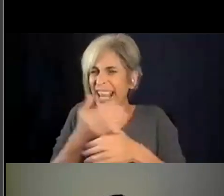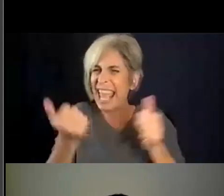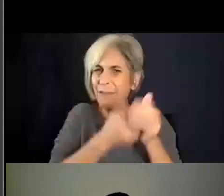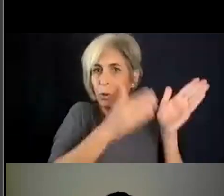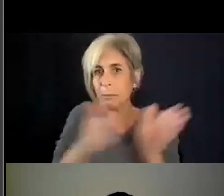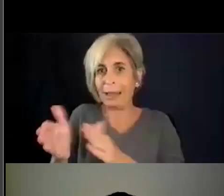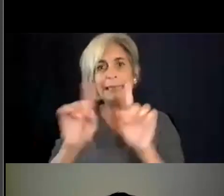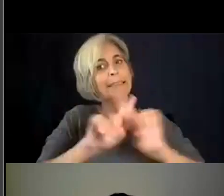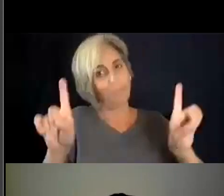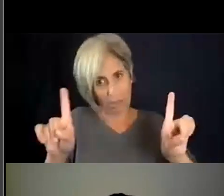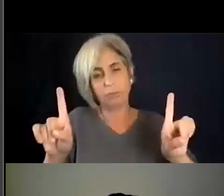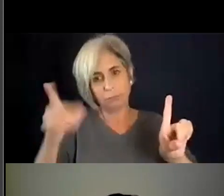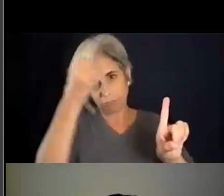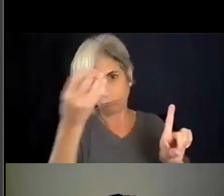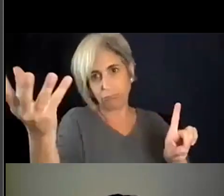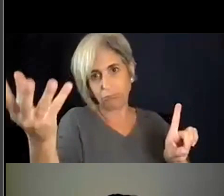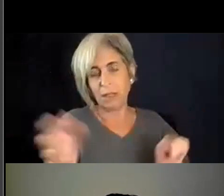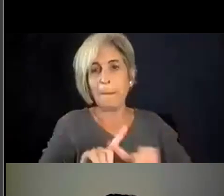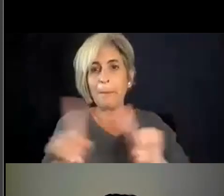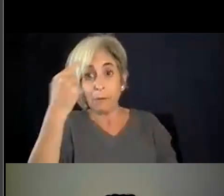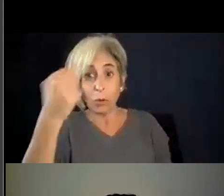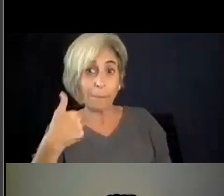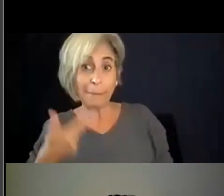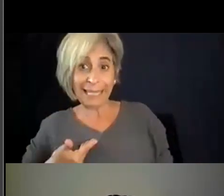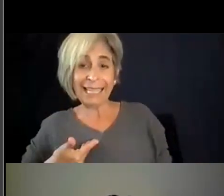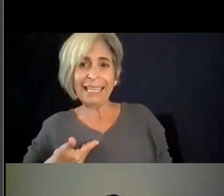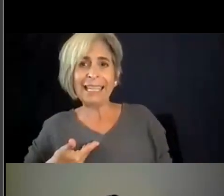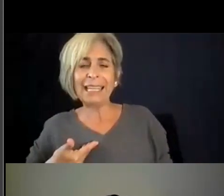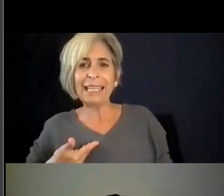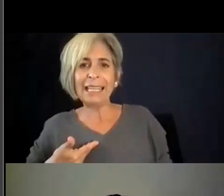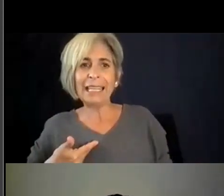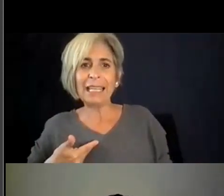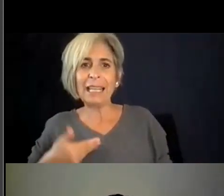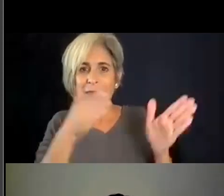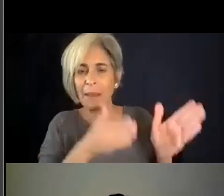that everybody's plans are different. But, for me the first and foremost the plan included a recommendation to begin